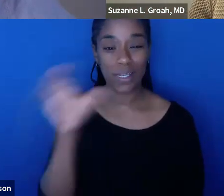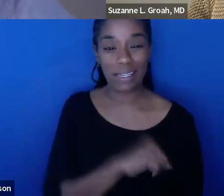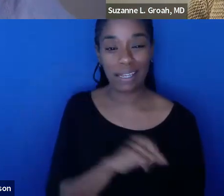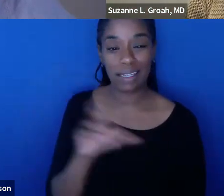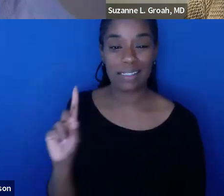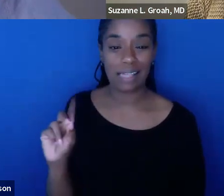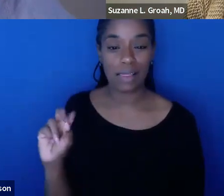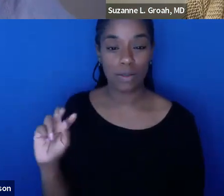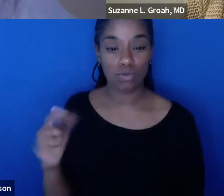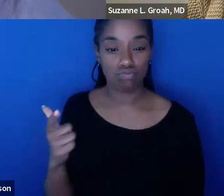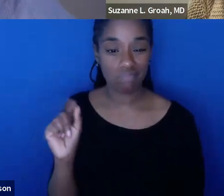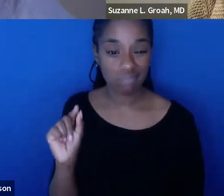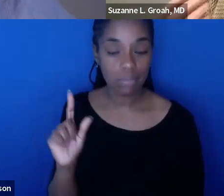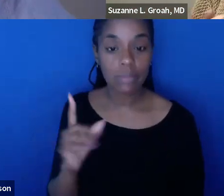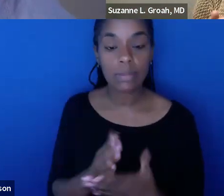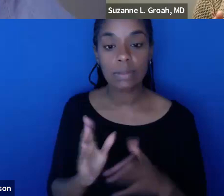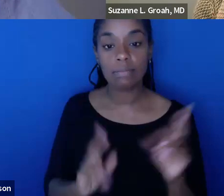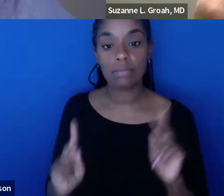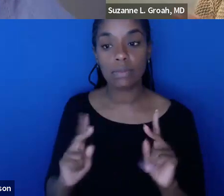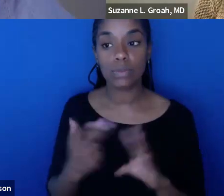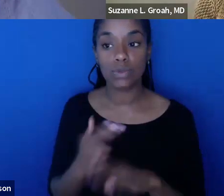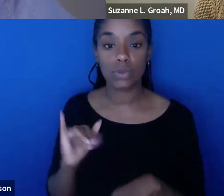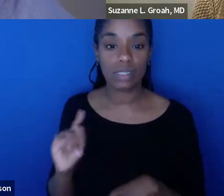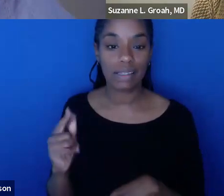Some people use it, they've had a lot of recurrent infections.